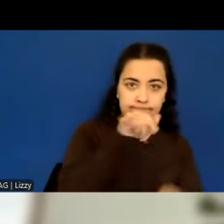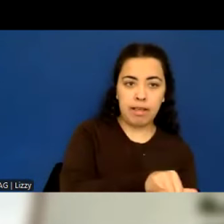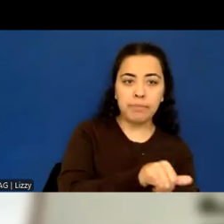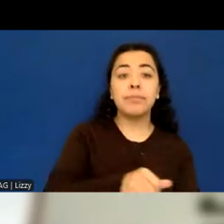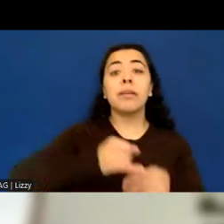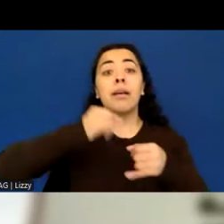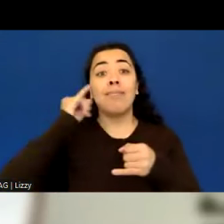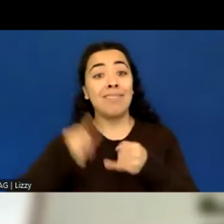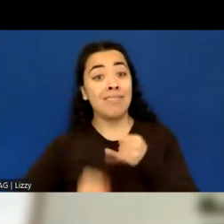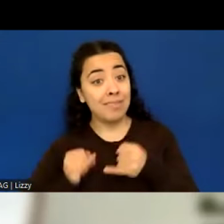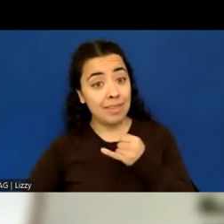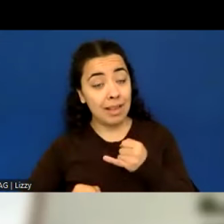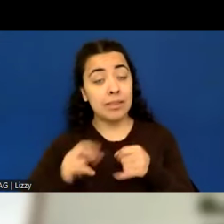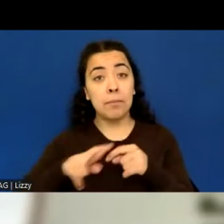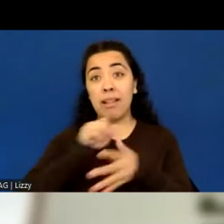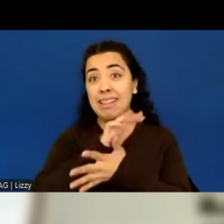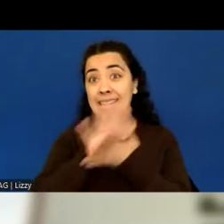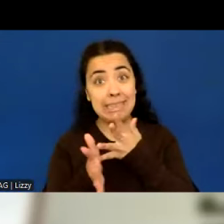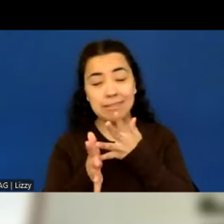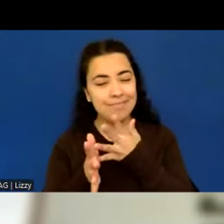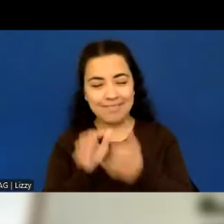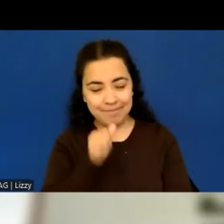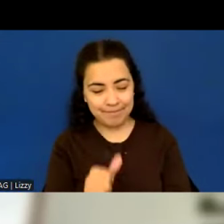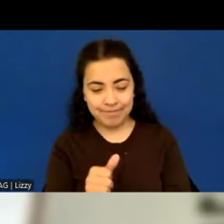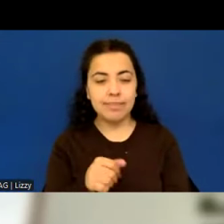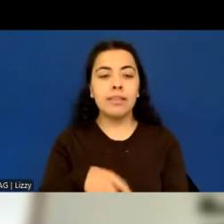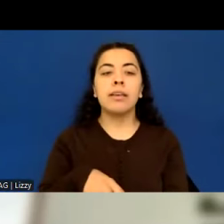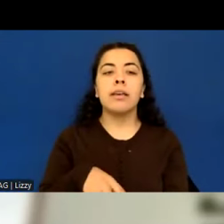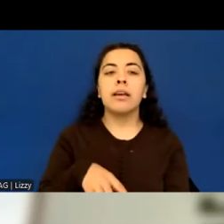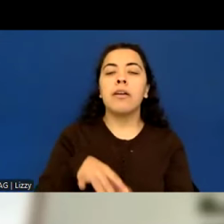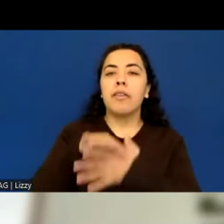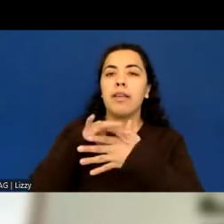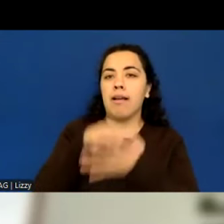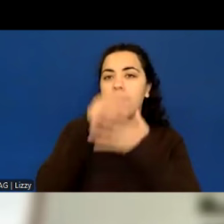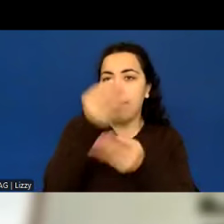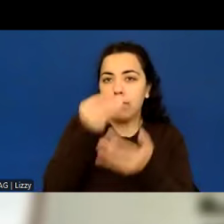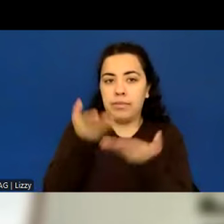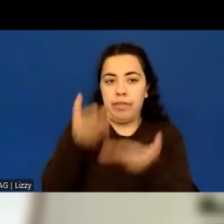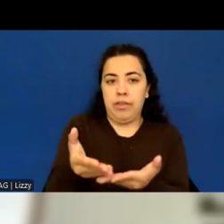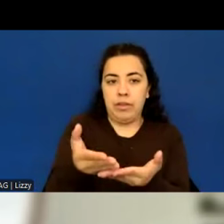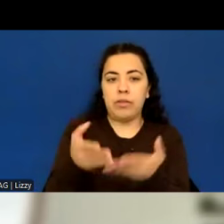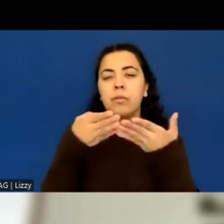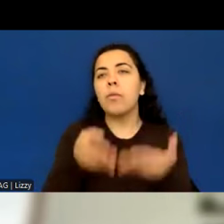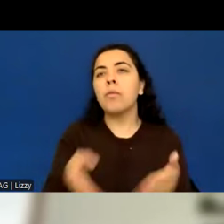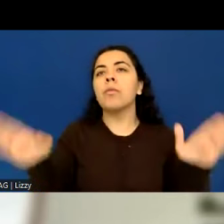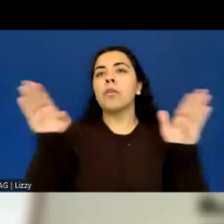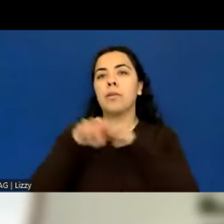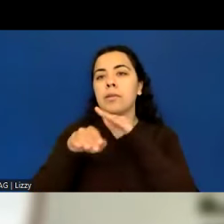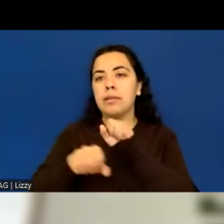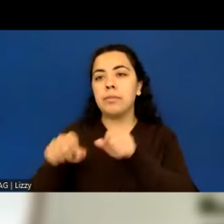content has on the overall accessibility program and, moreover, on the overall